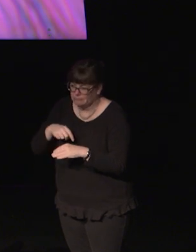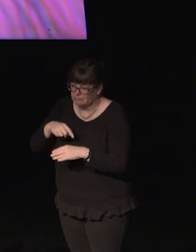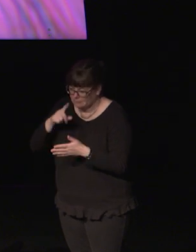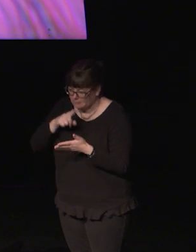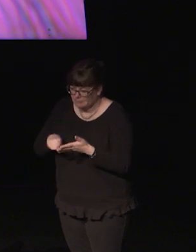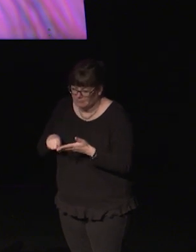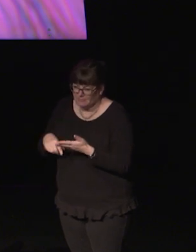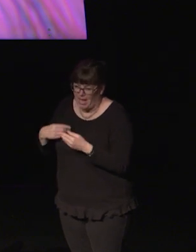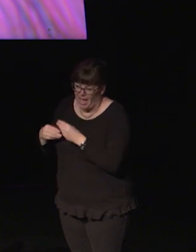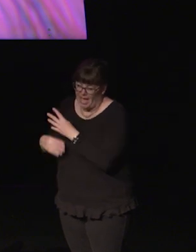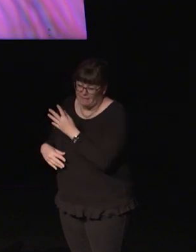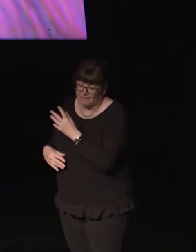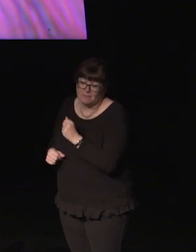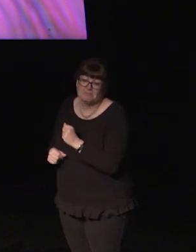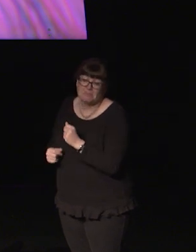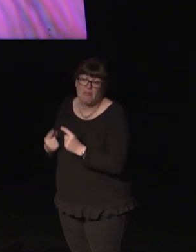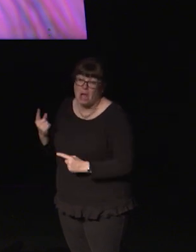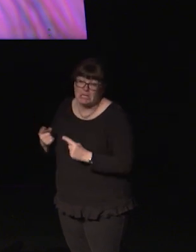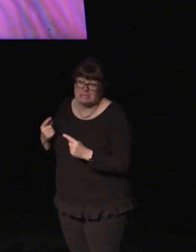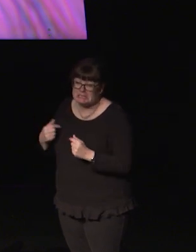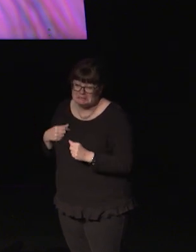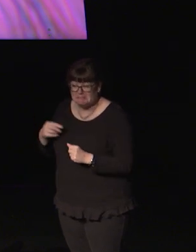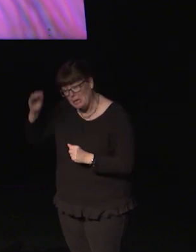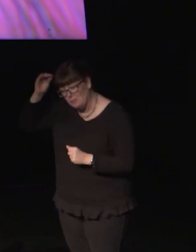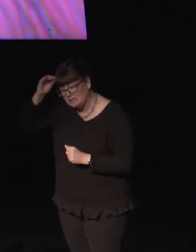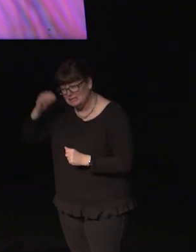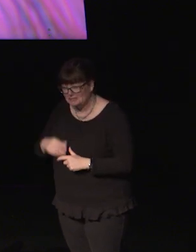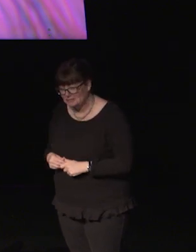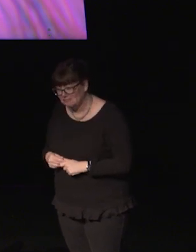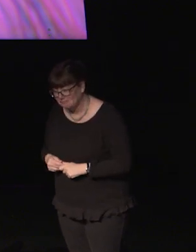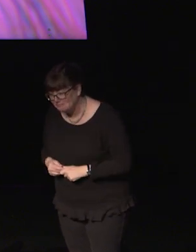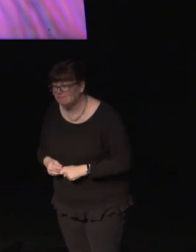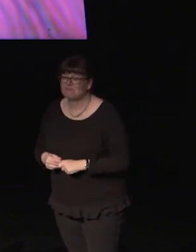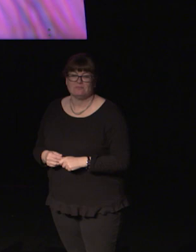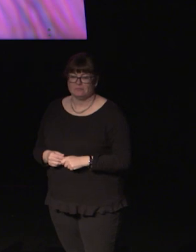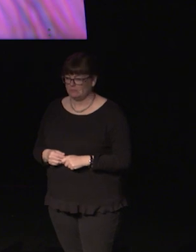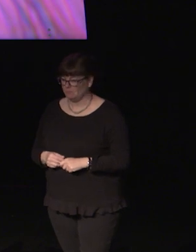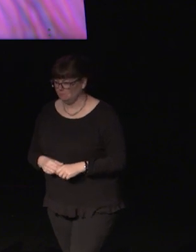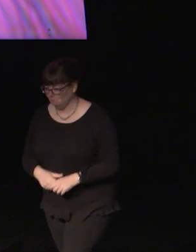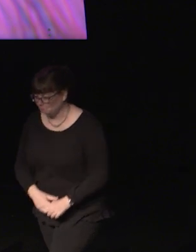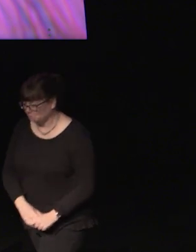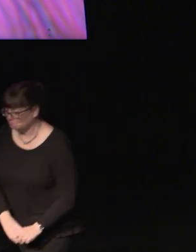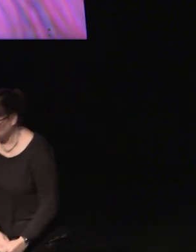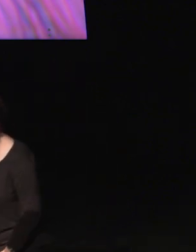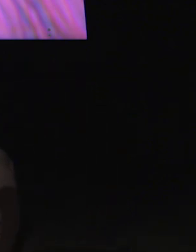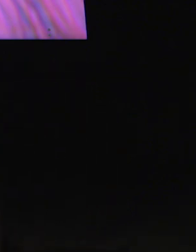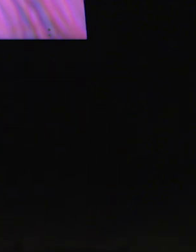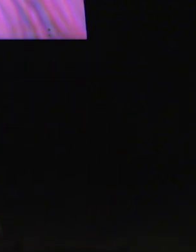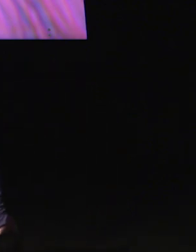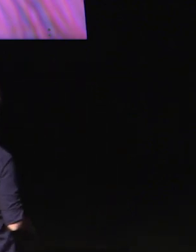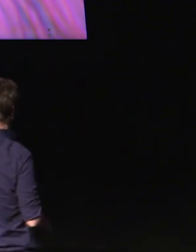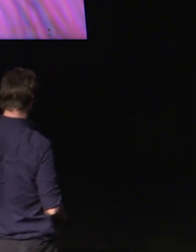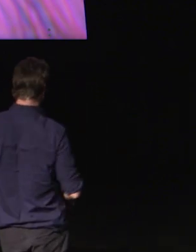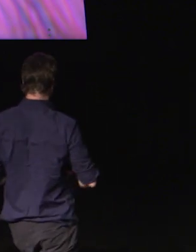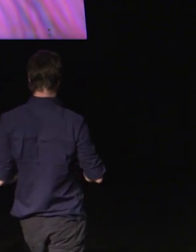I have thoughts. -Cool. For myself... Some of you probably... I don't know if you... I had a video that went viral